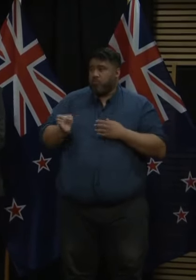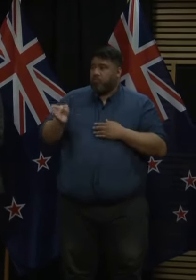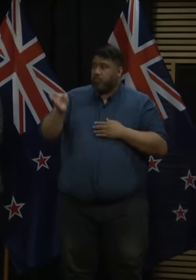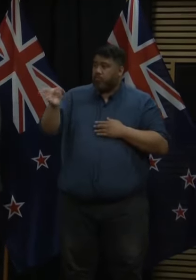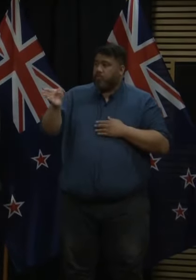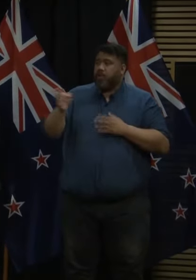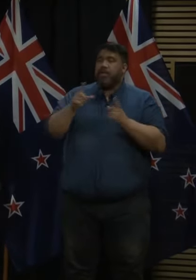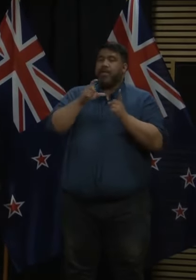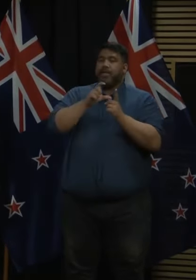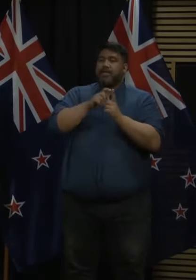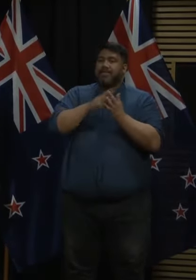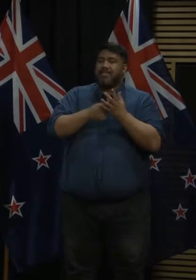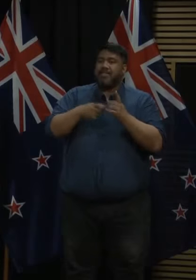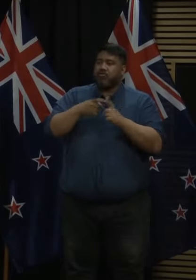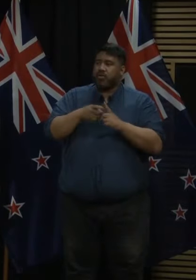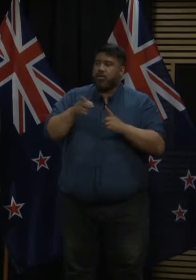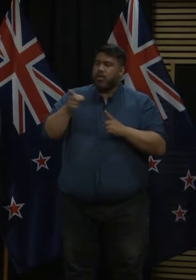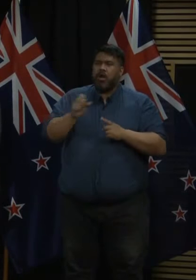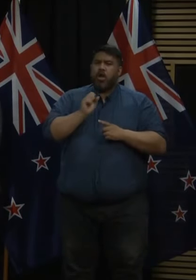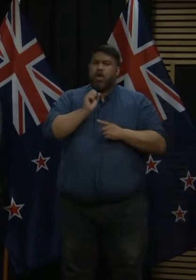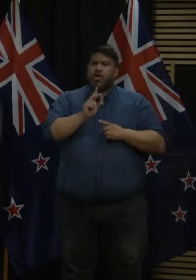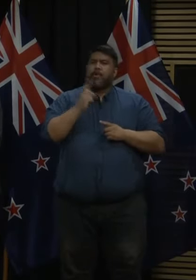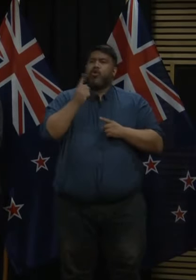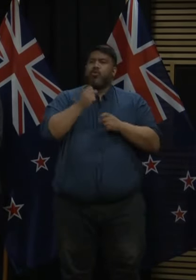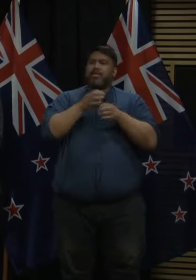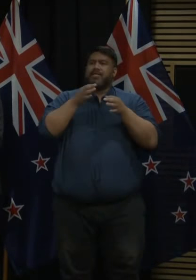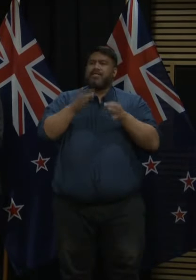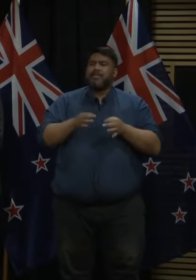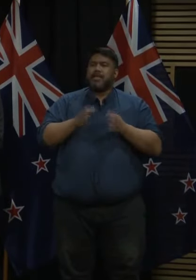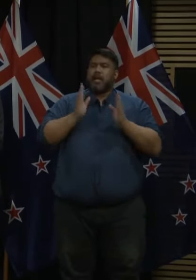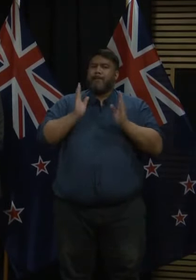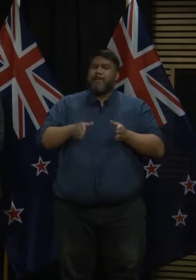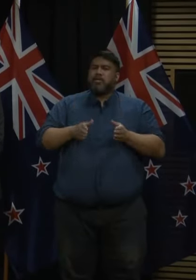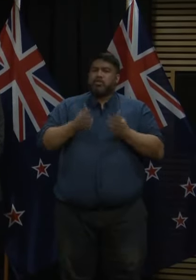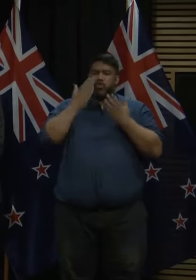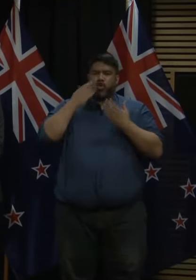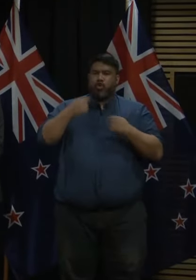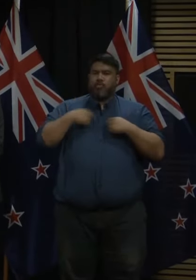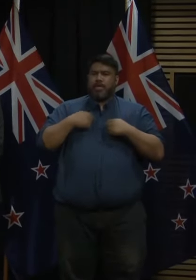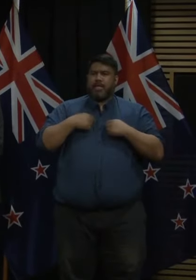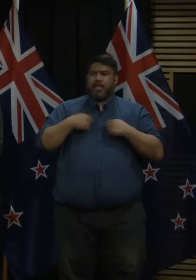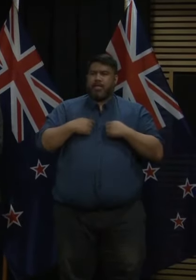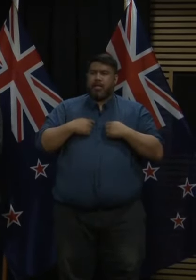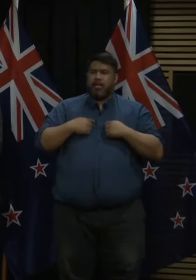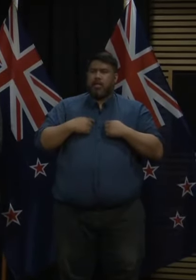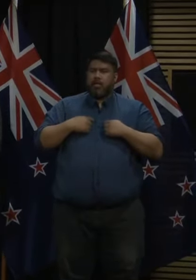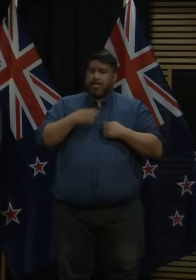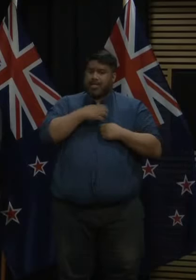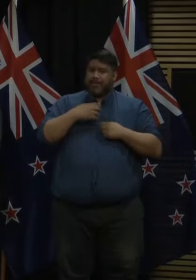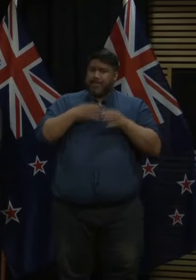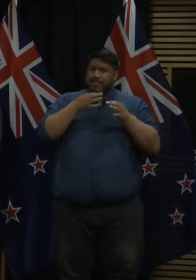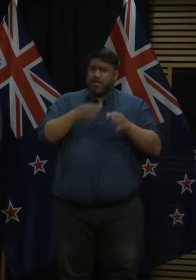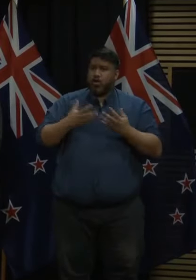exercise the venues.